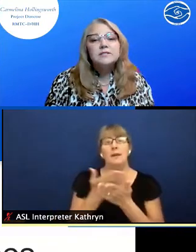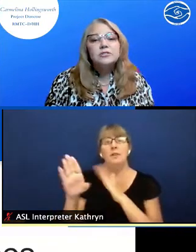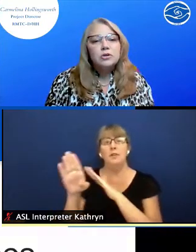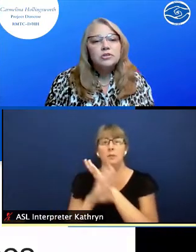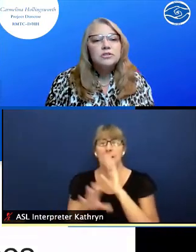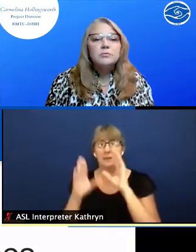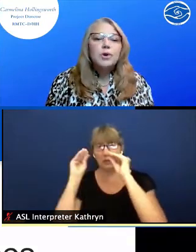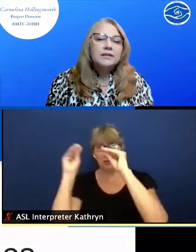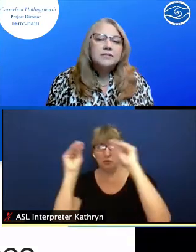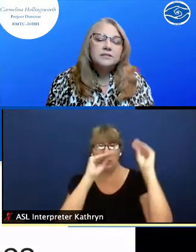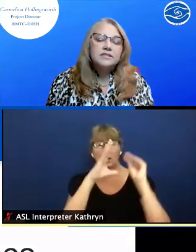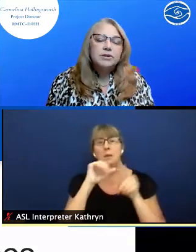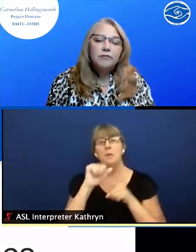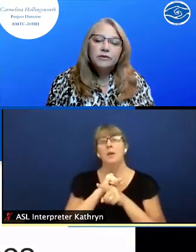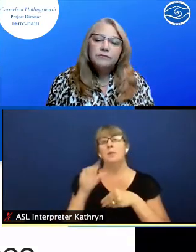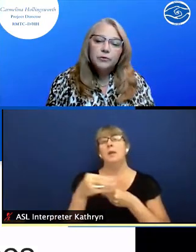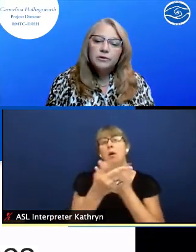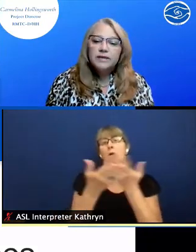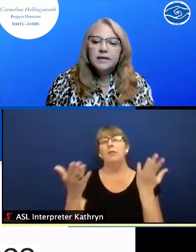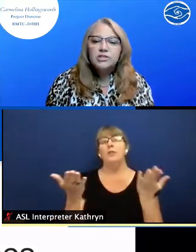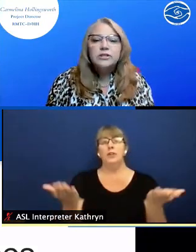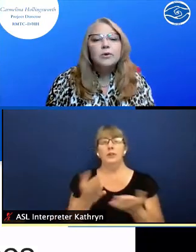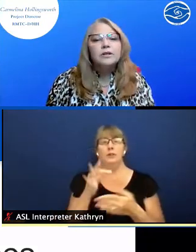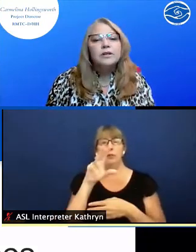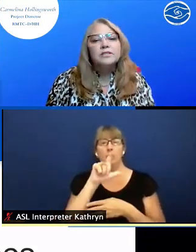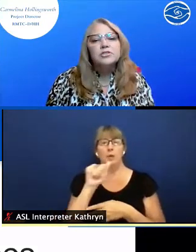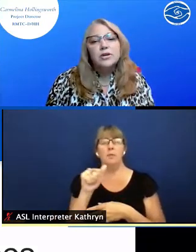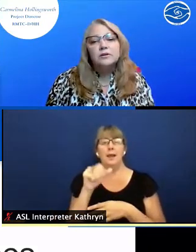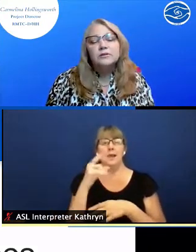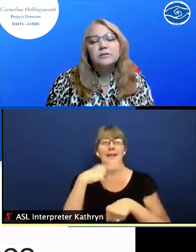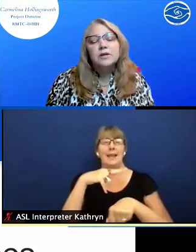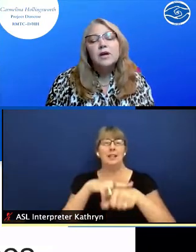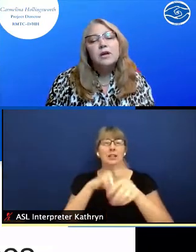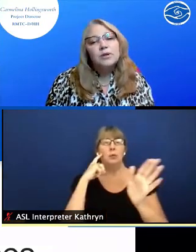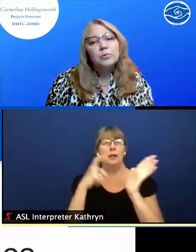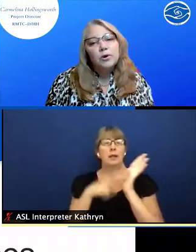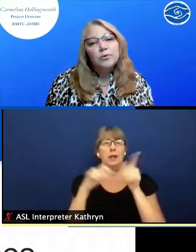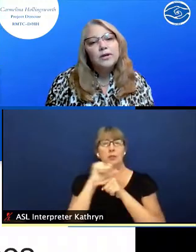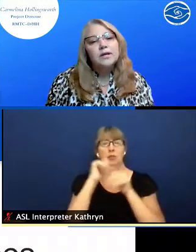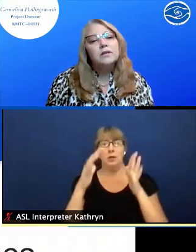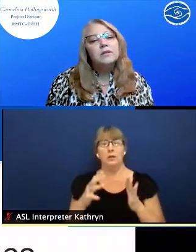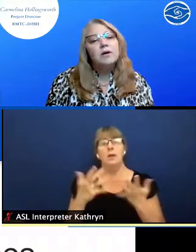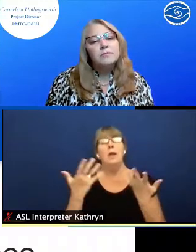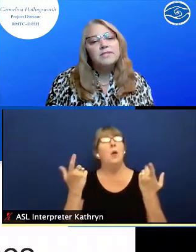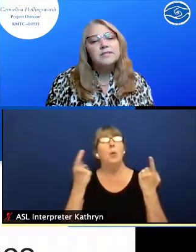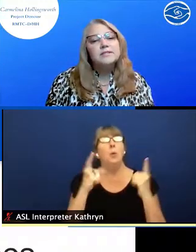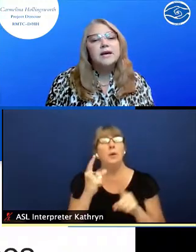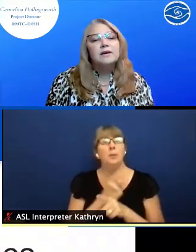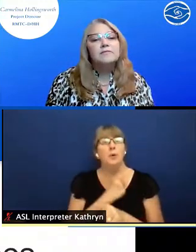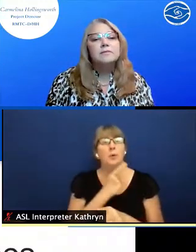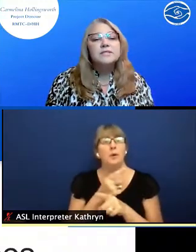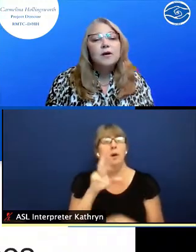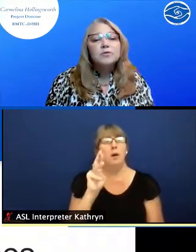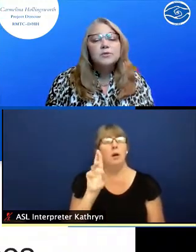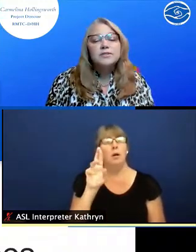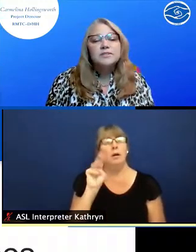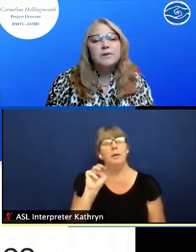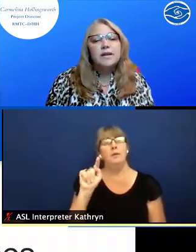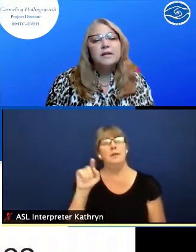instruction and practices to be offered in Florida by nationally recognized trainers, and when appropriate, RMTC-D/HH staff themselves participate,